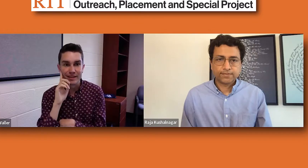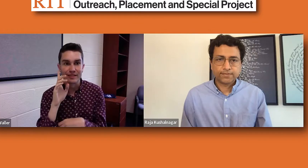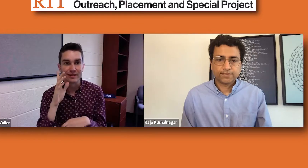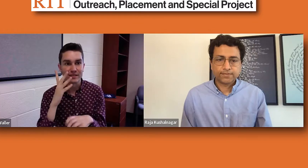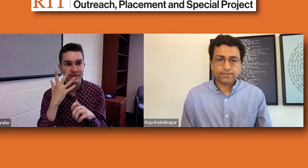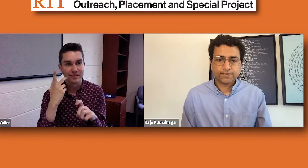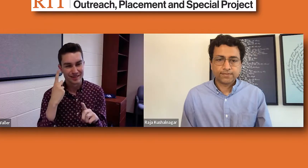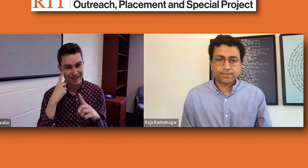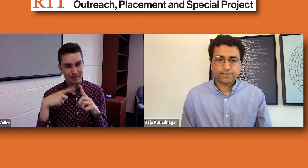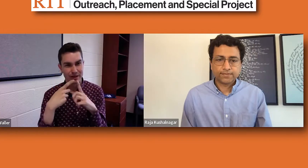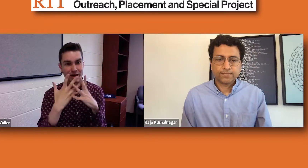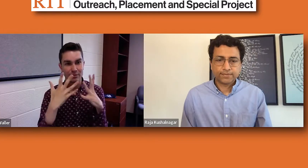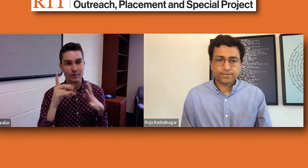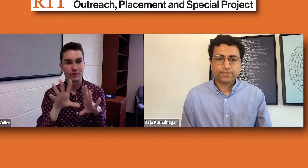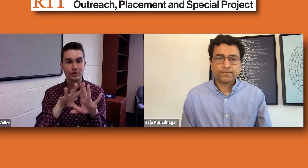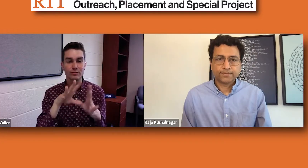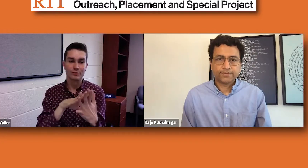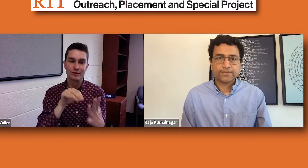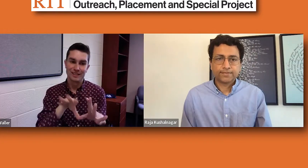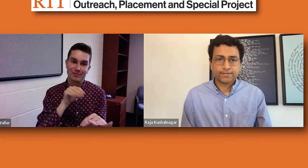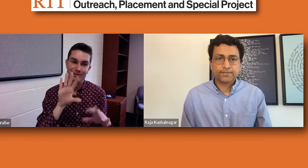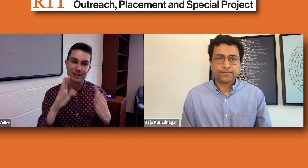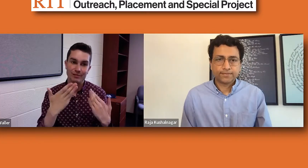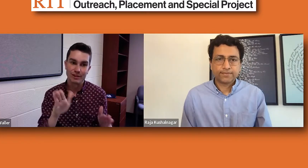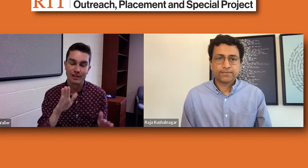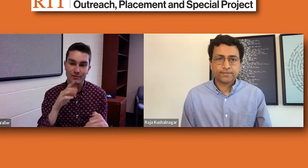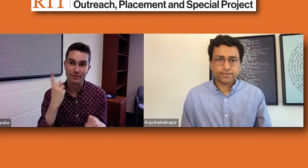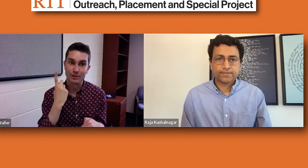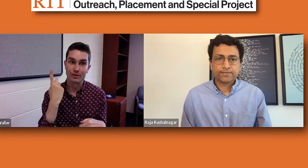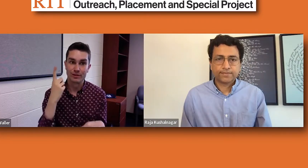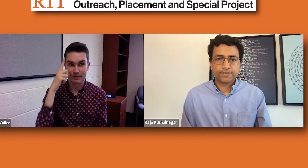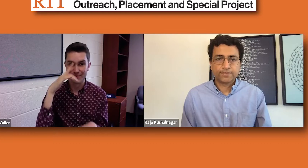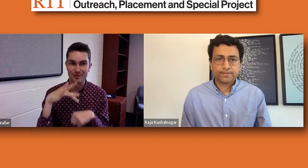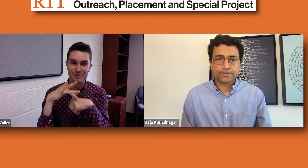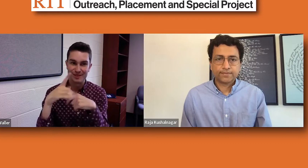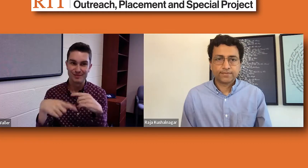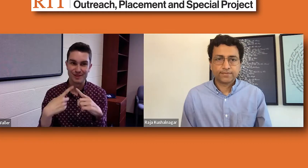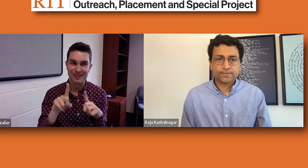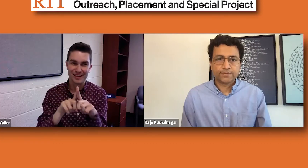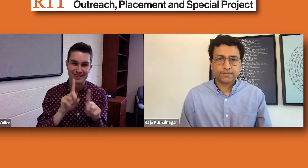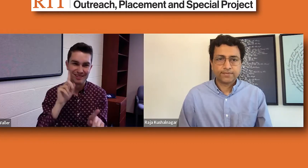And I think that, you know, a lot of that learning happens outside of the classroom. And I think about that a lot